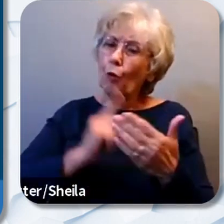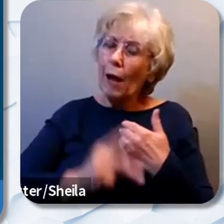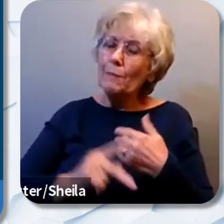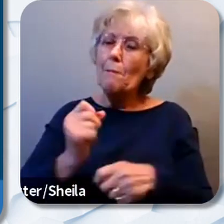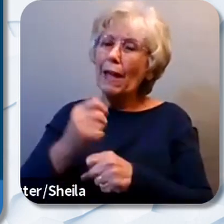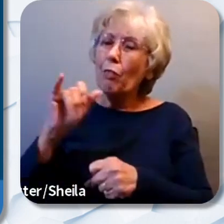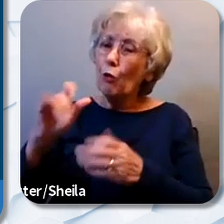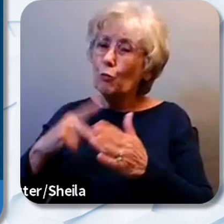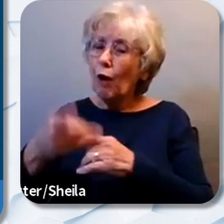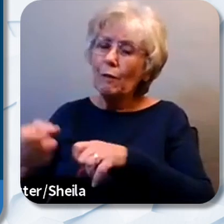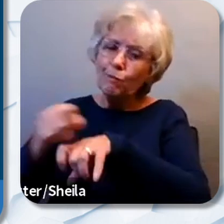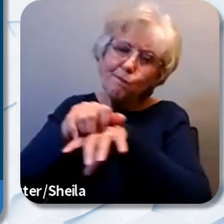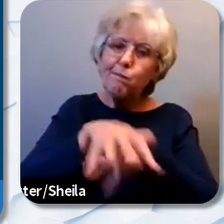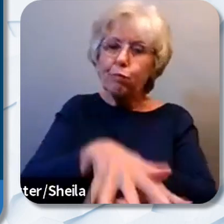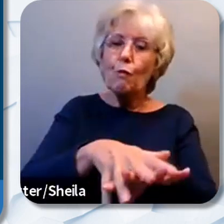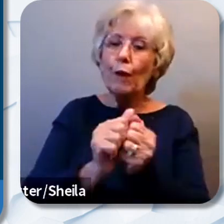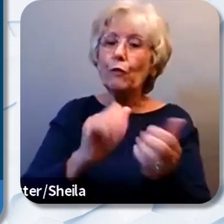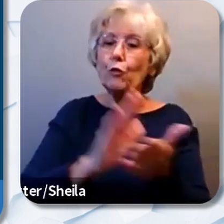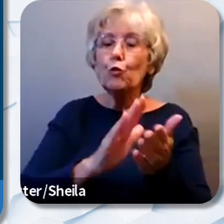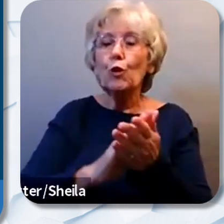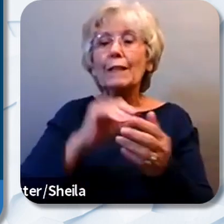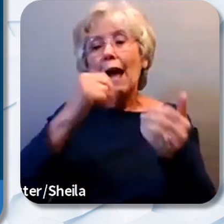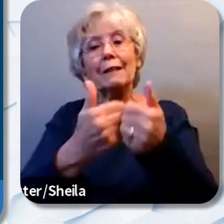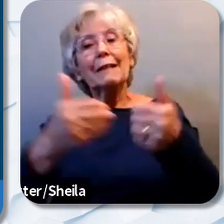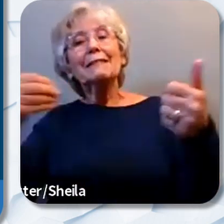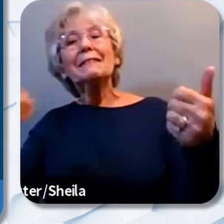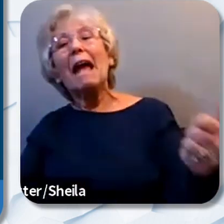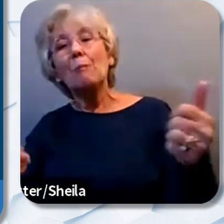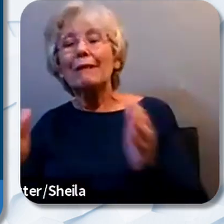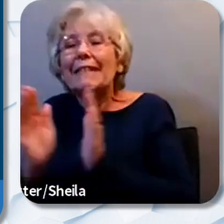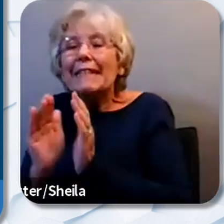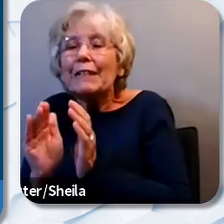part of the school. Rather than the camp little preschool classrooms at the end of the campus